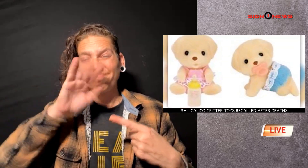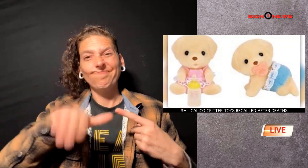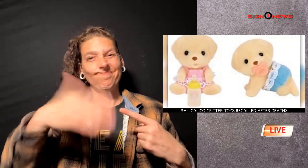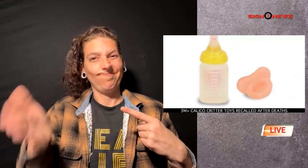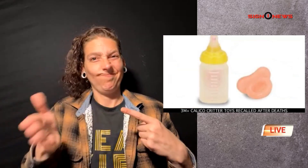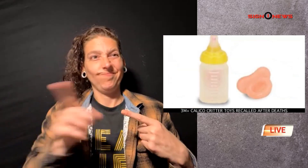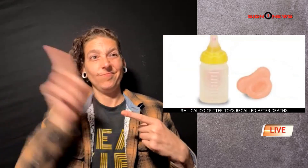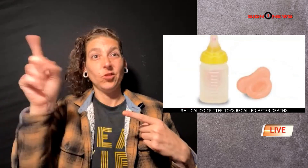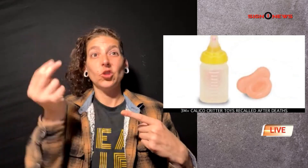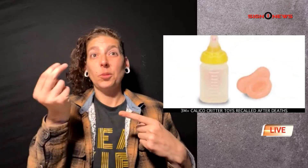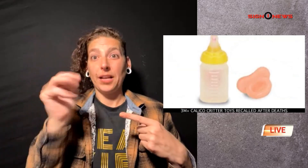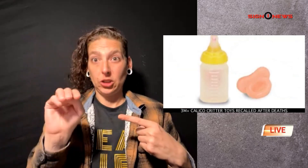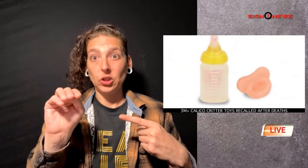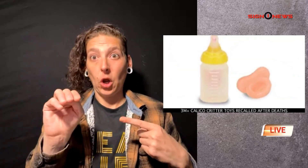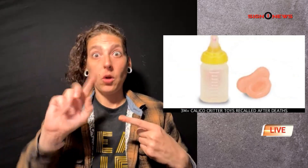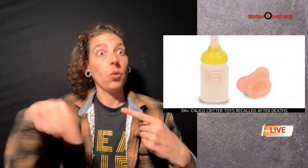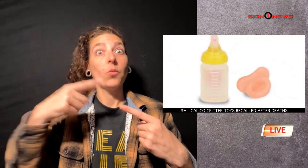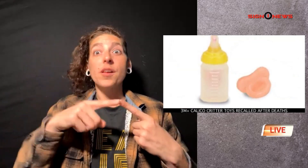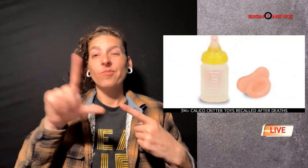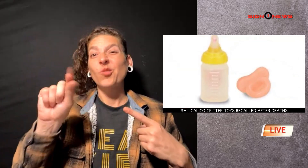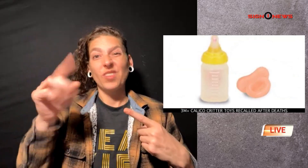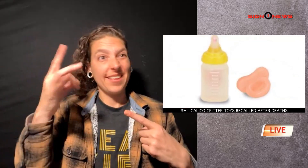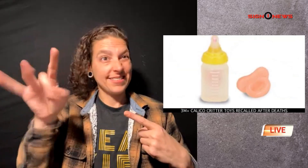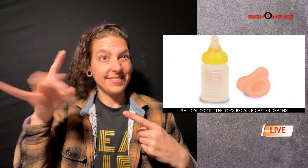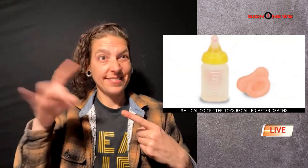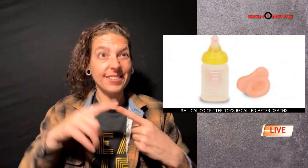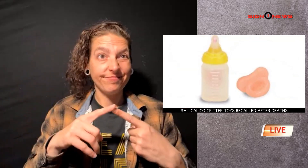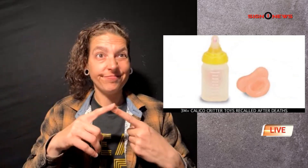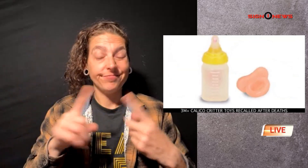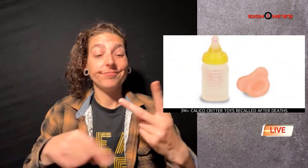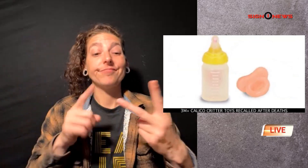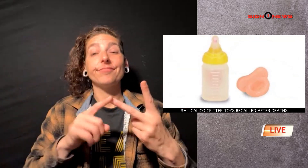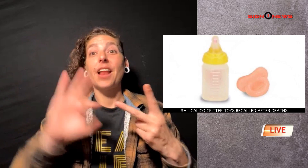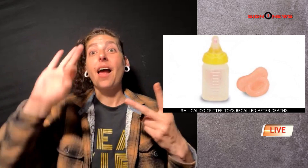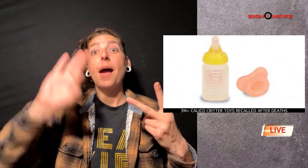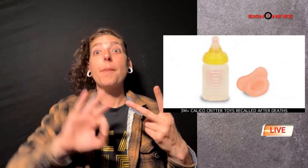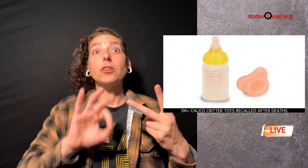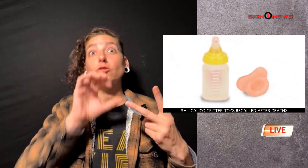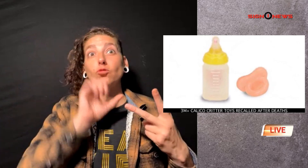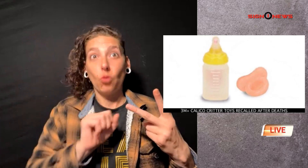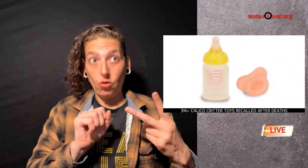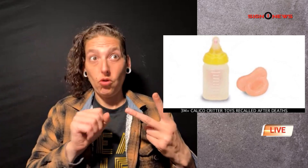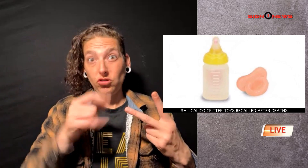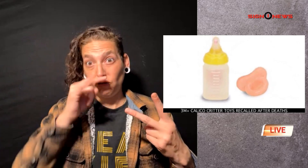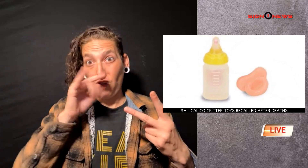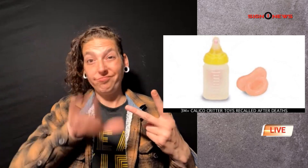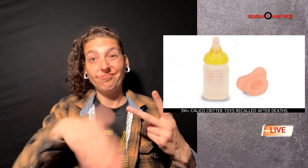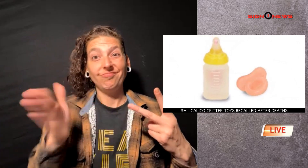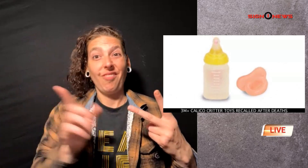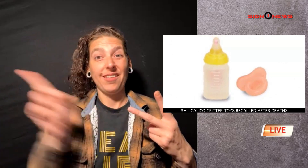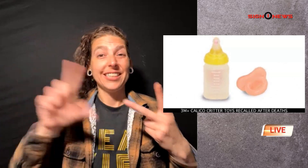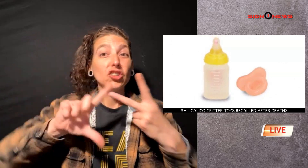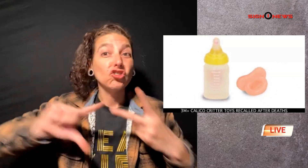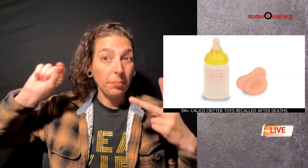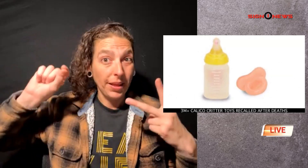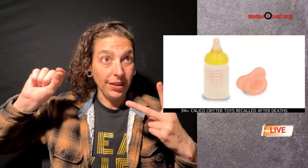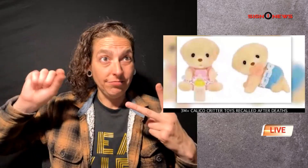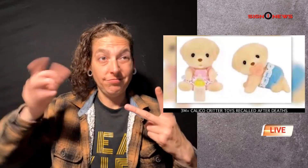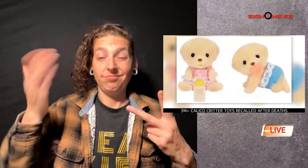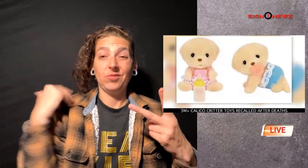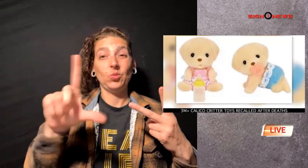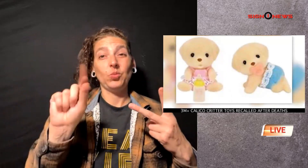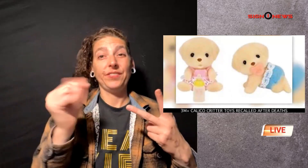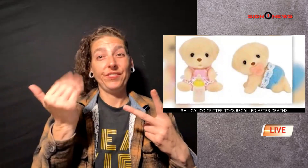a two-year-old child in New Mexico died in 2018 and a nine-month-old child in Japan died in 2015